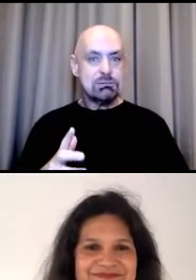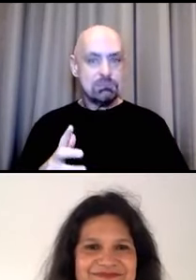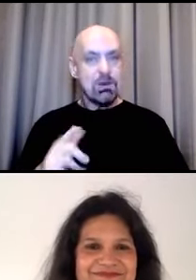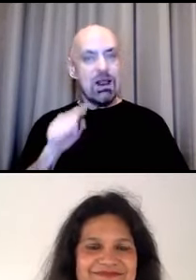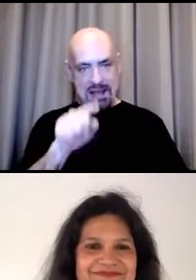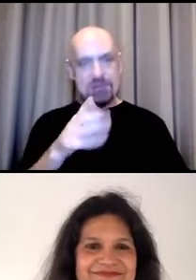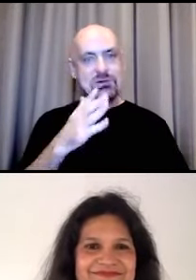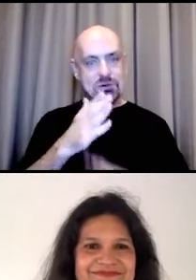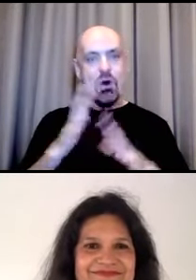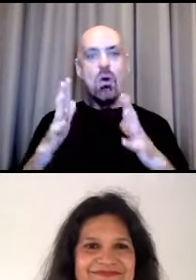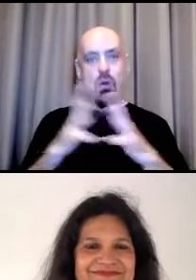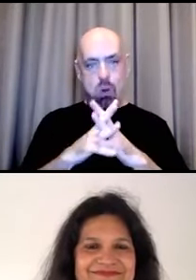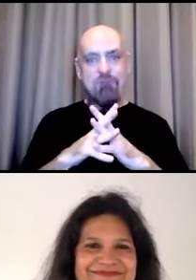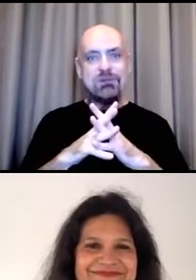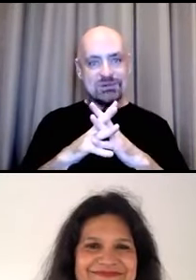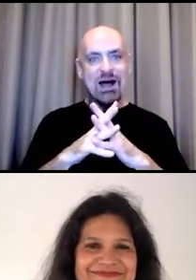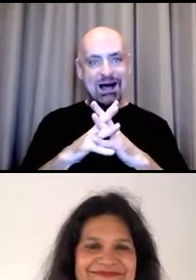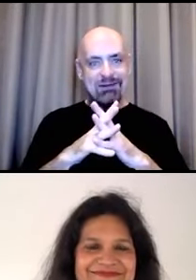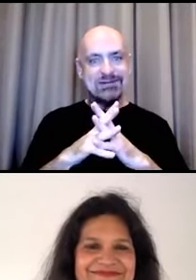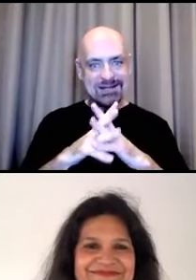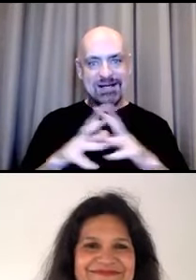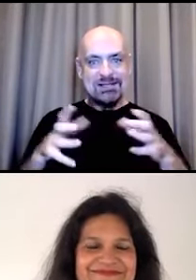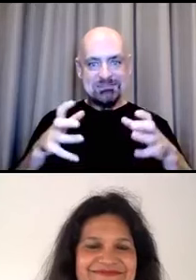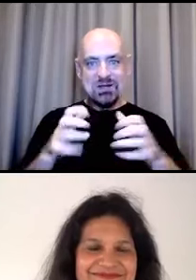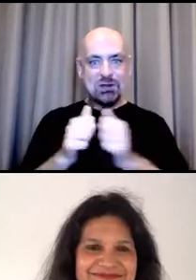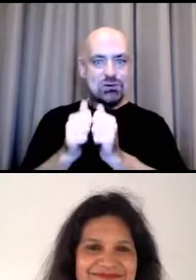is an easy picture to construct. So